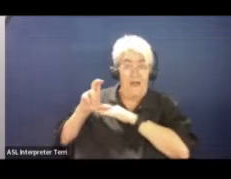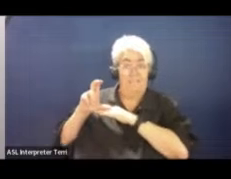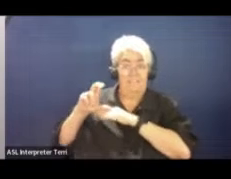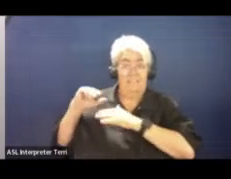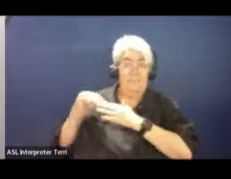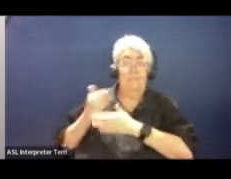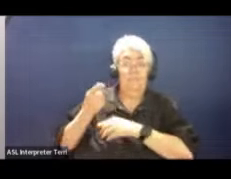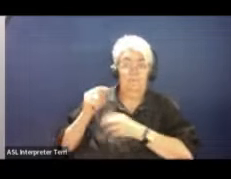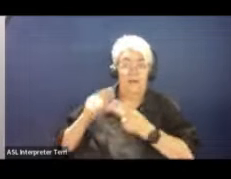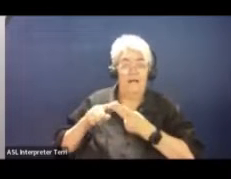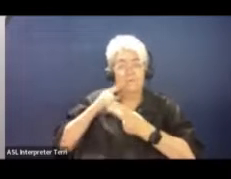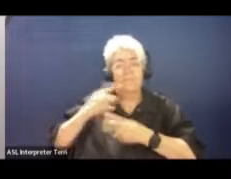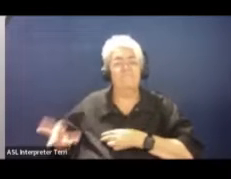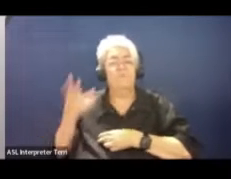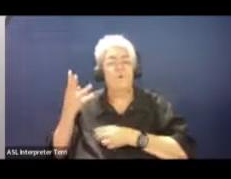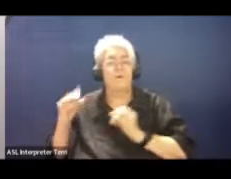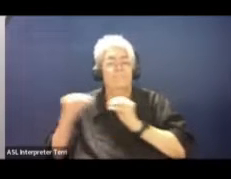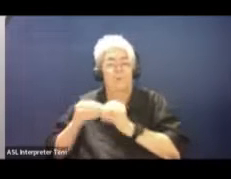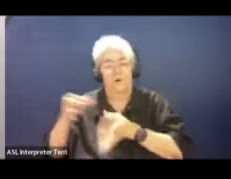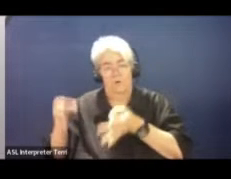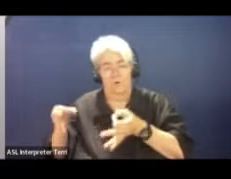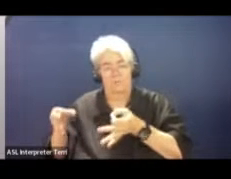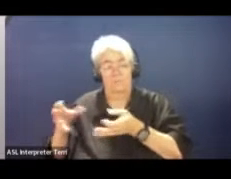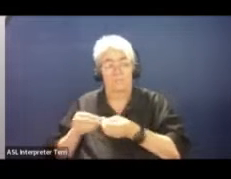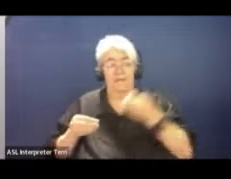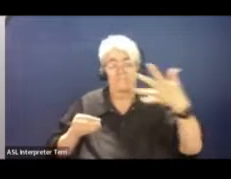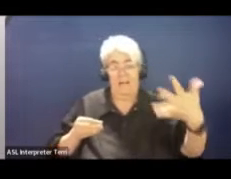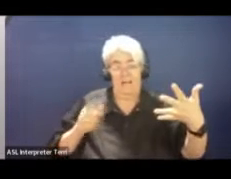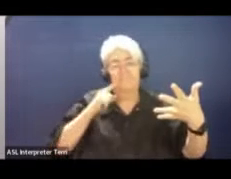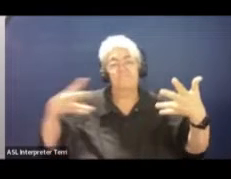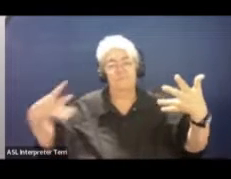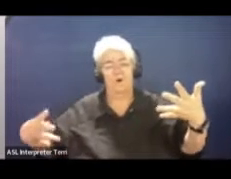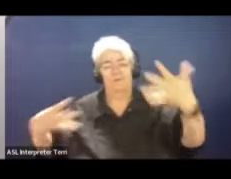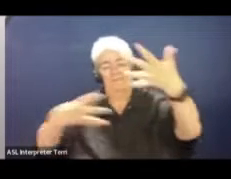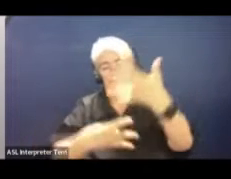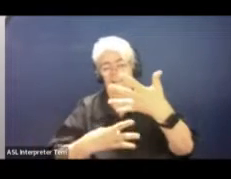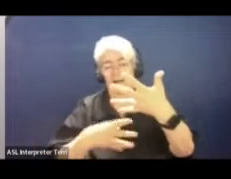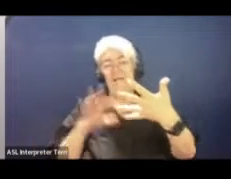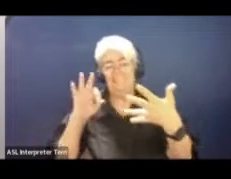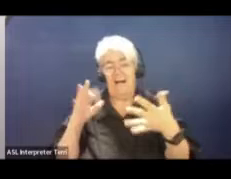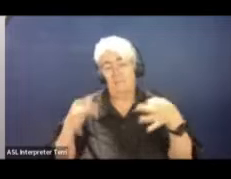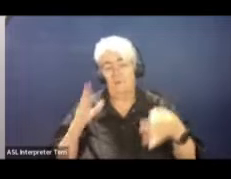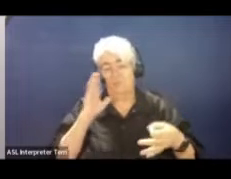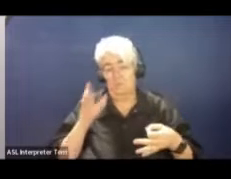courts. So we'll be involved in nine courts total. As I said earlier, these five here are all